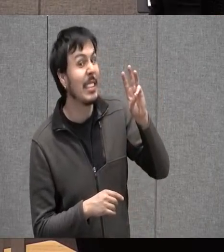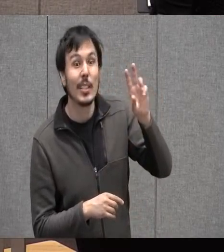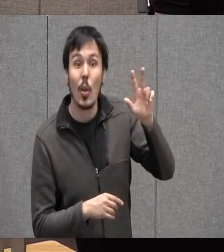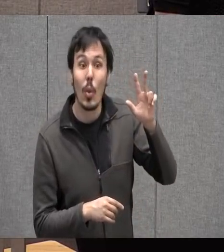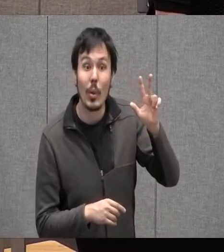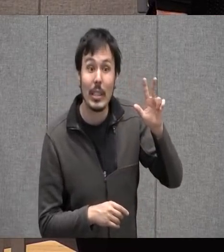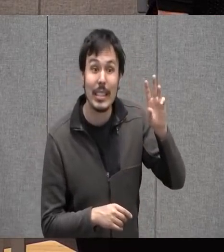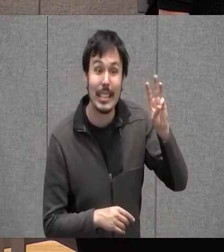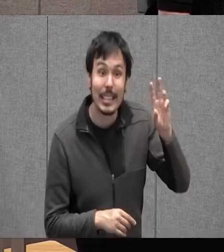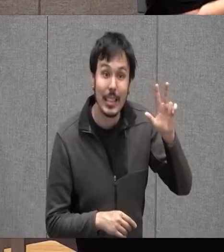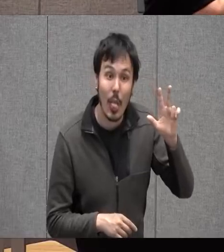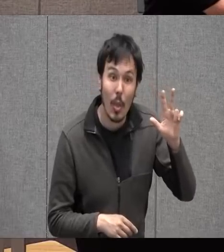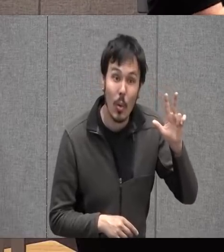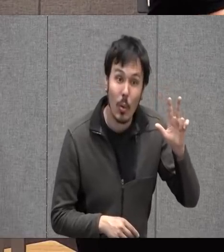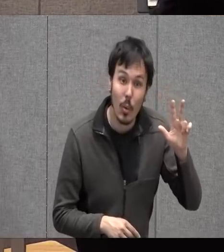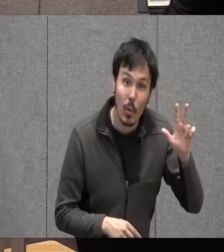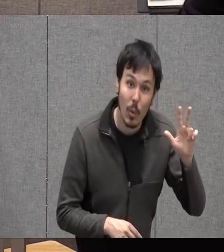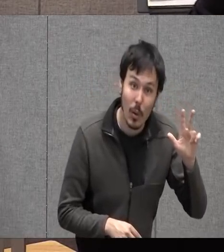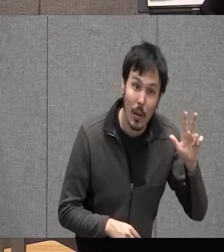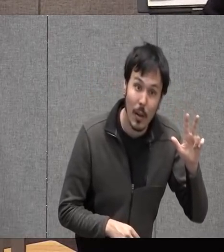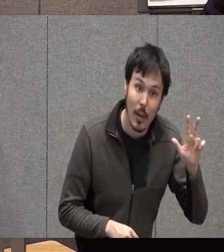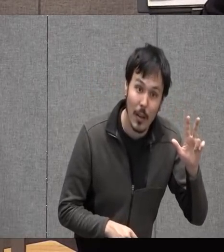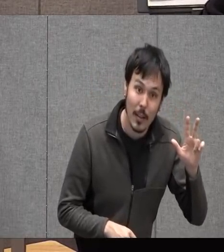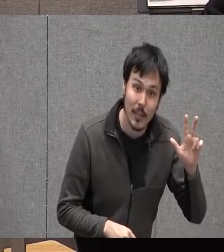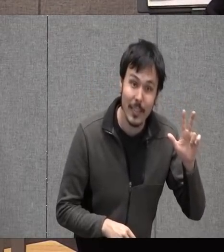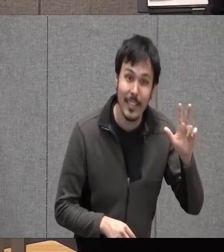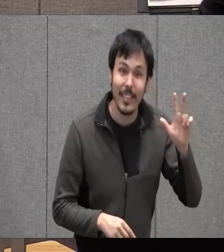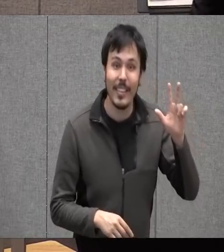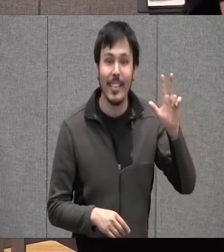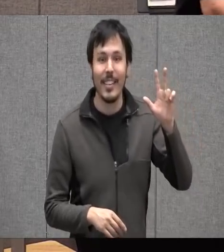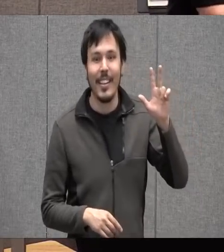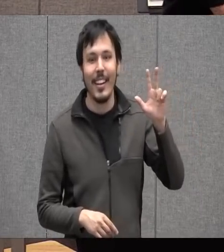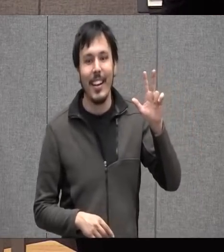Okay, if, oh let me do this. (bell rings)